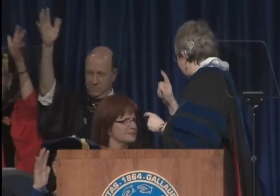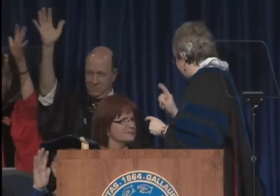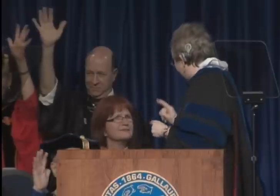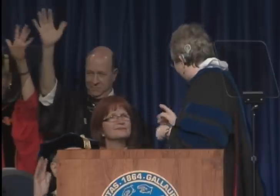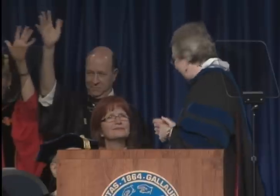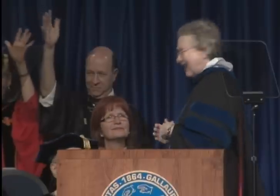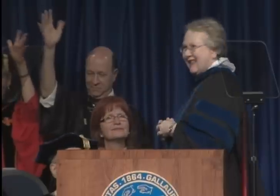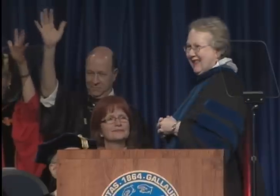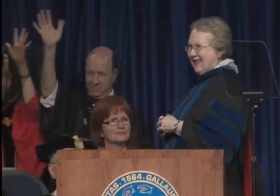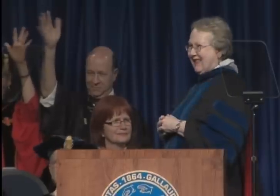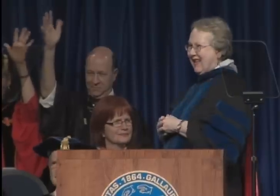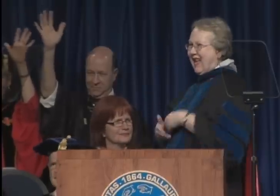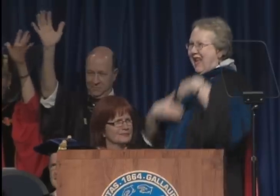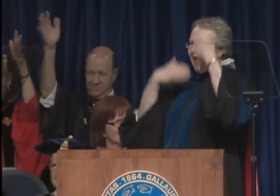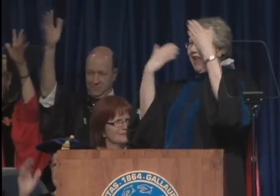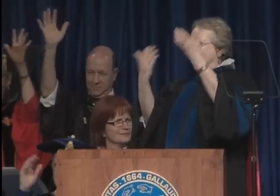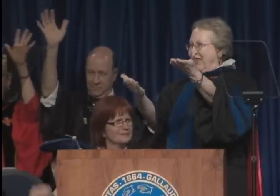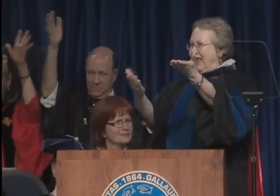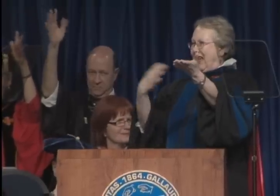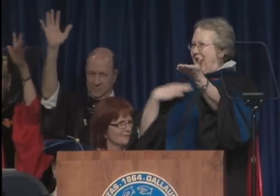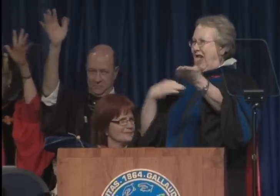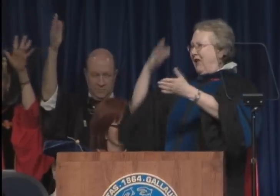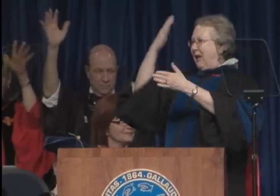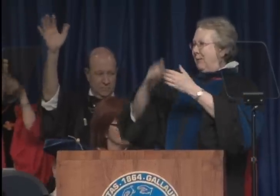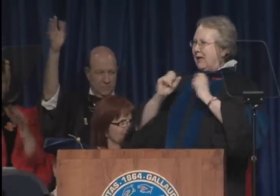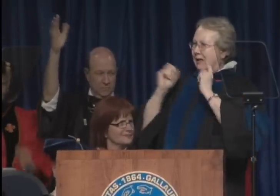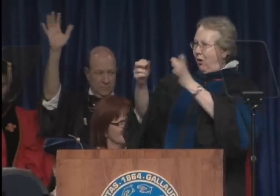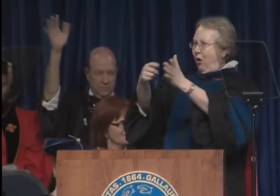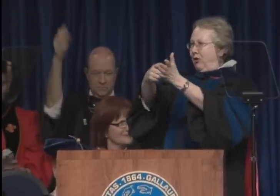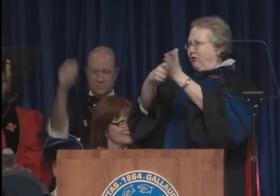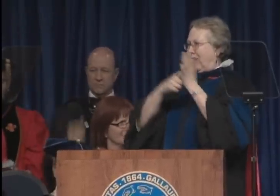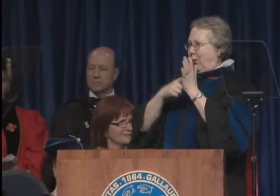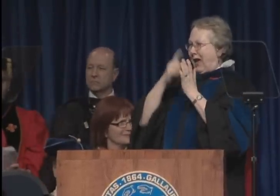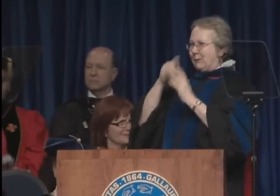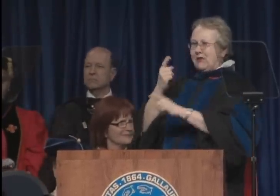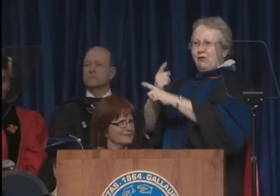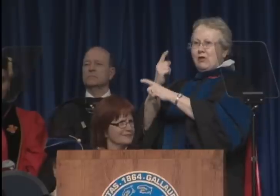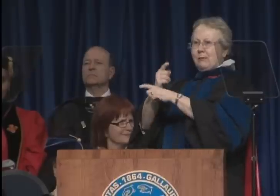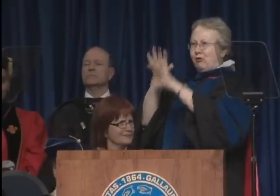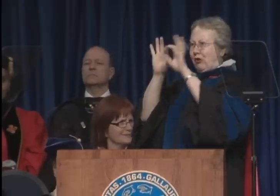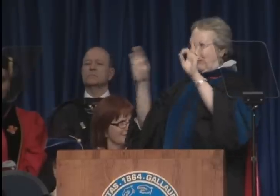President Hurwitz, these candidates have completed all the requirements